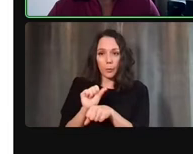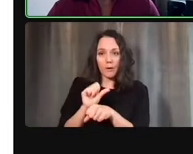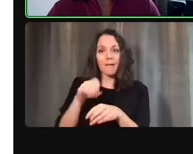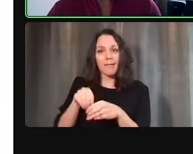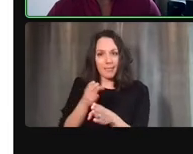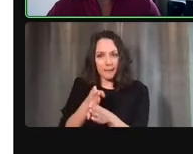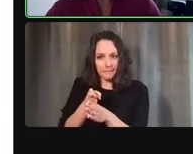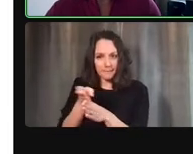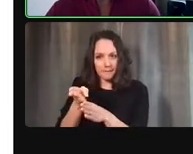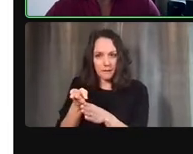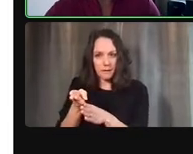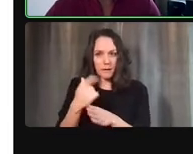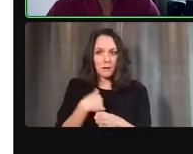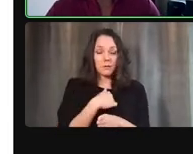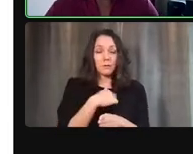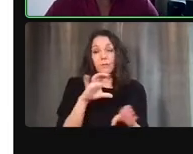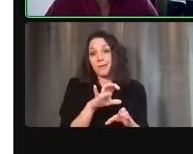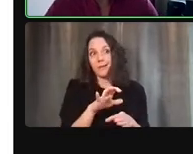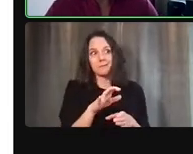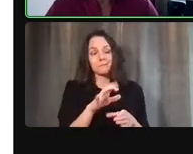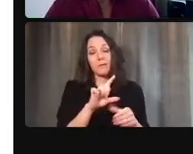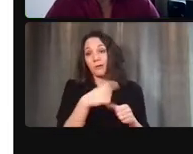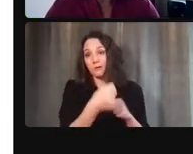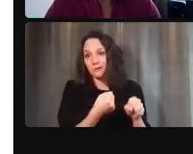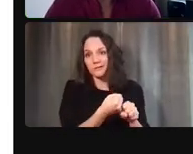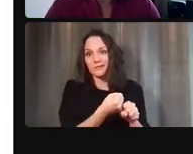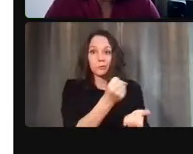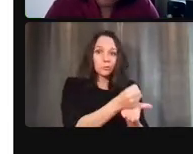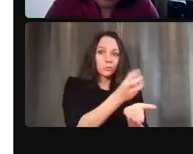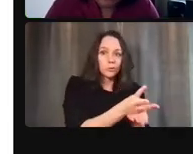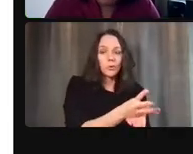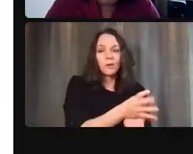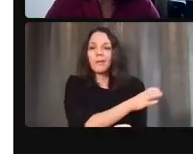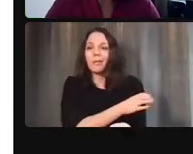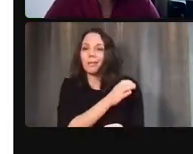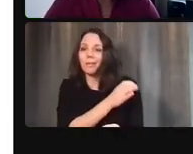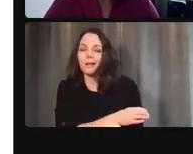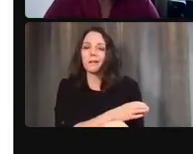year in social work, clinical different care in the field.